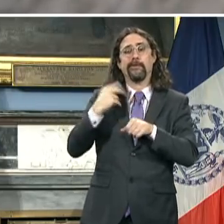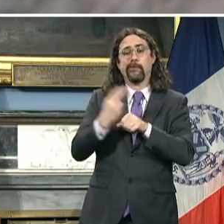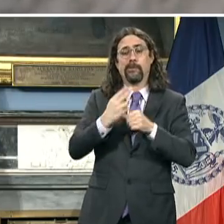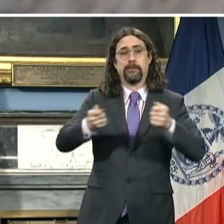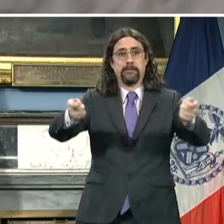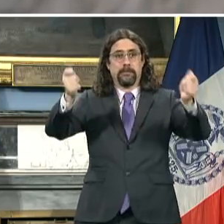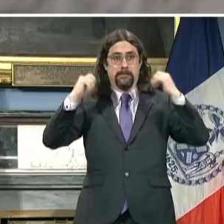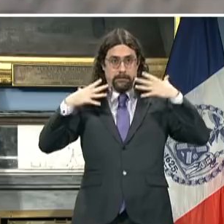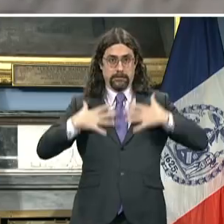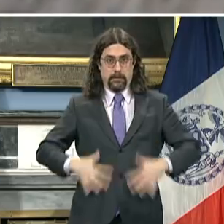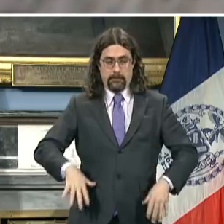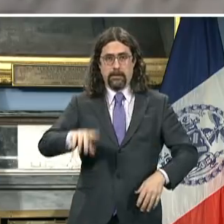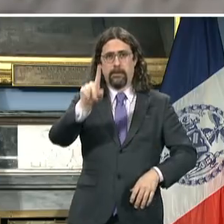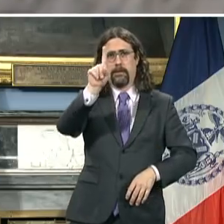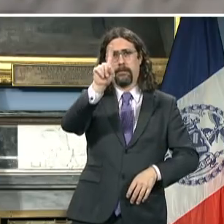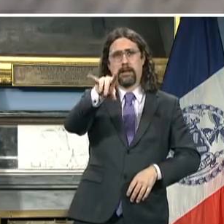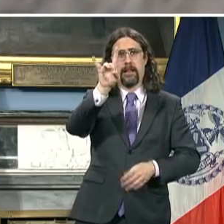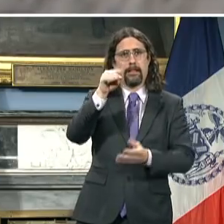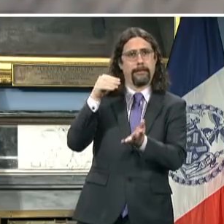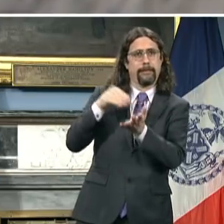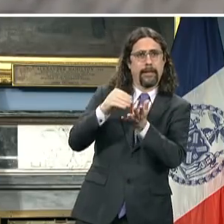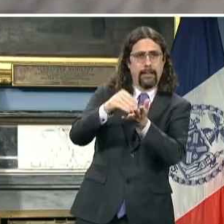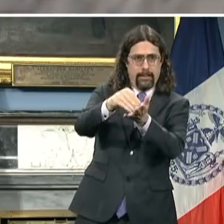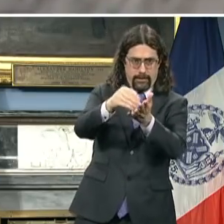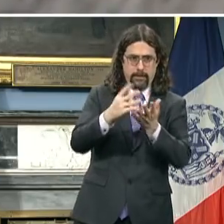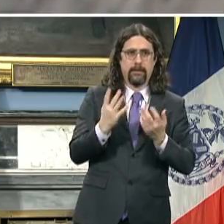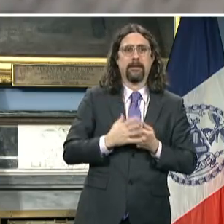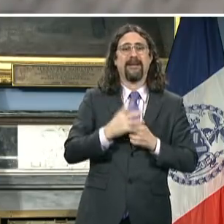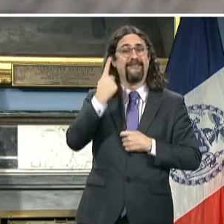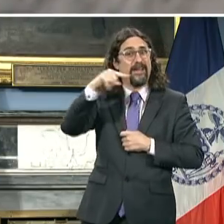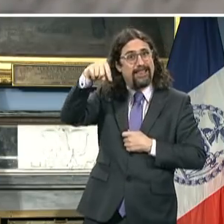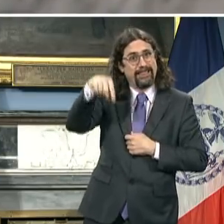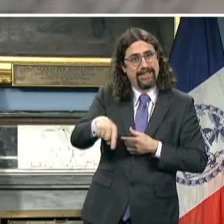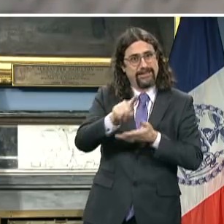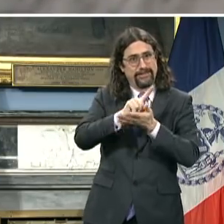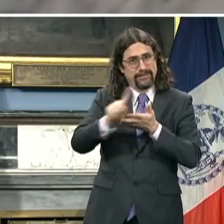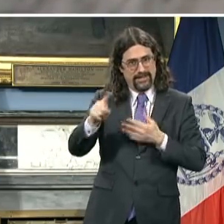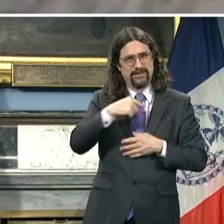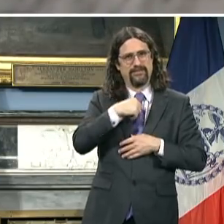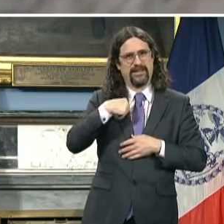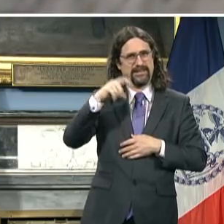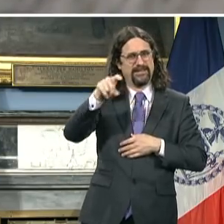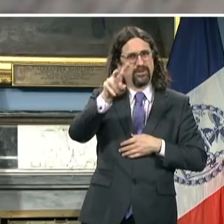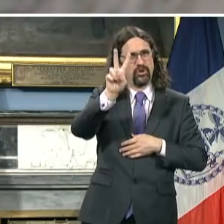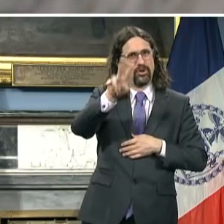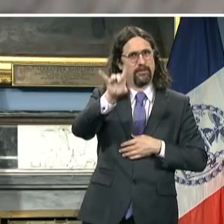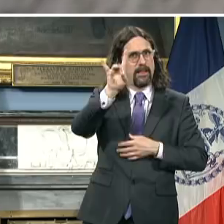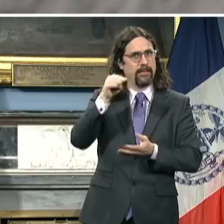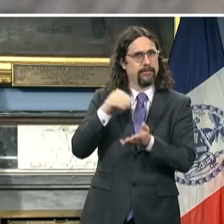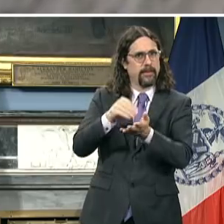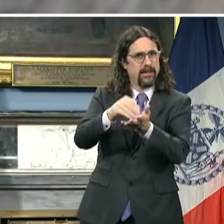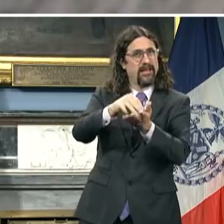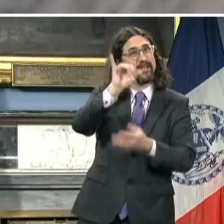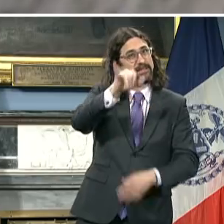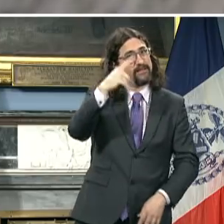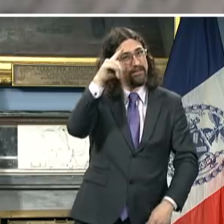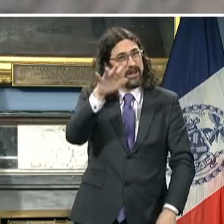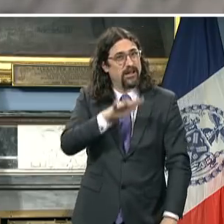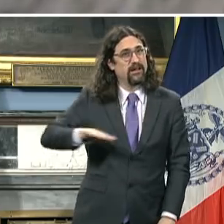GROWS . SO WE HAVE TO FIND MREO SURGICAL GOWNS URGENTLY. THERE ARE ORDERS OUT.